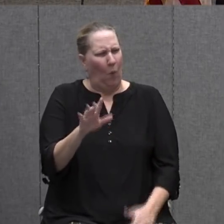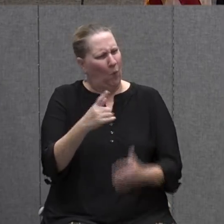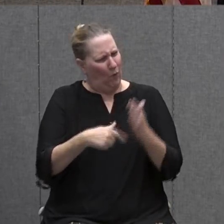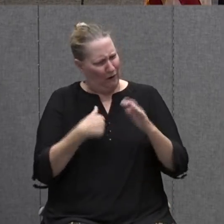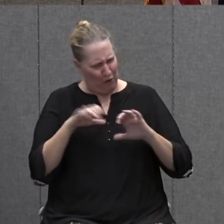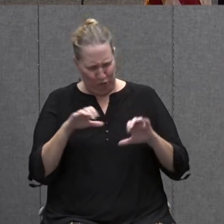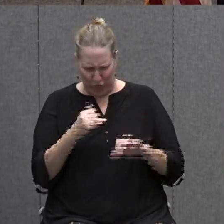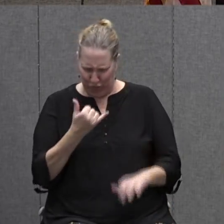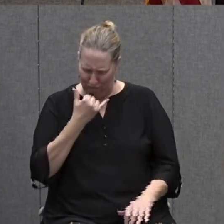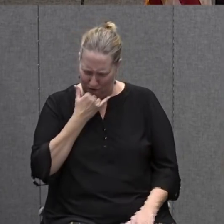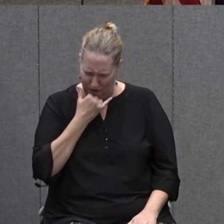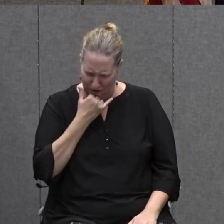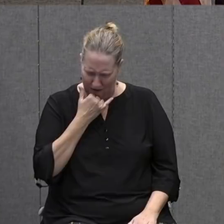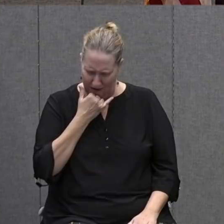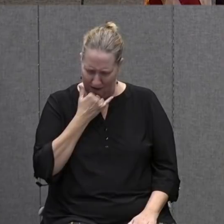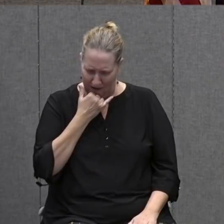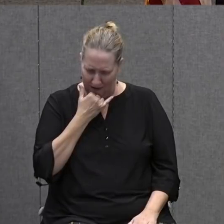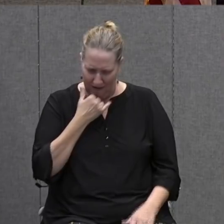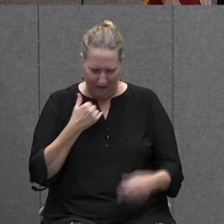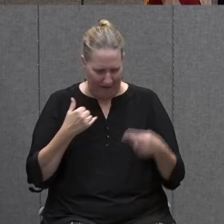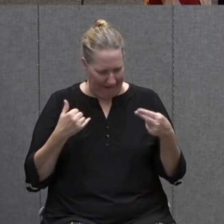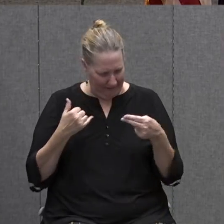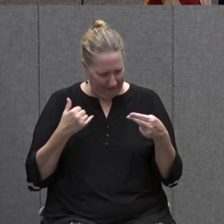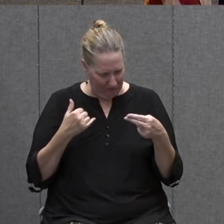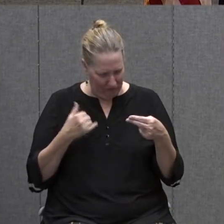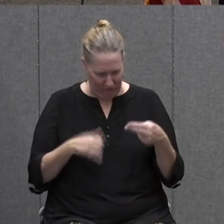Let me look at my letters, H-E-L-L.